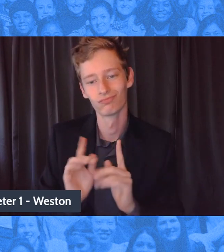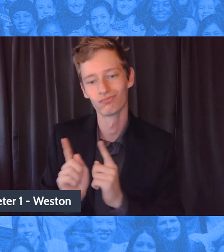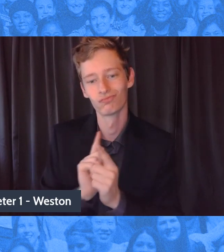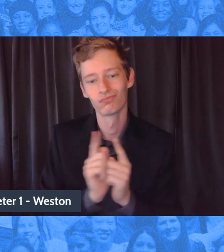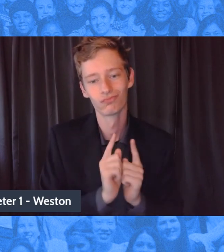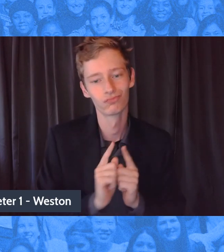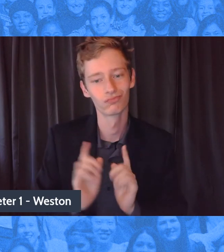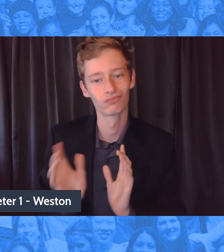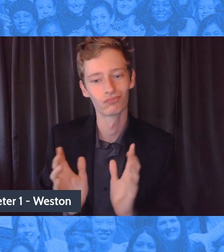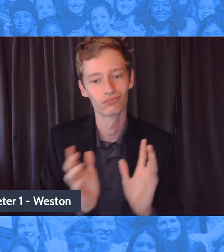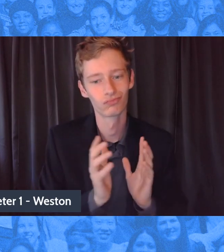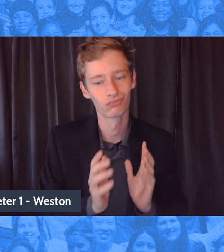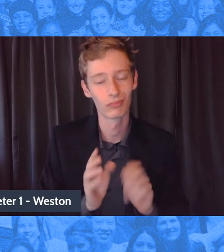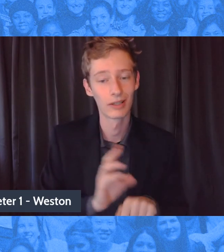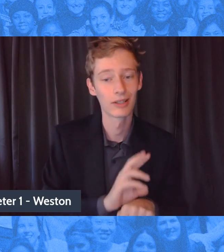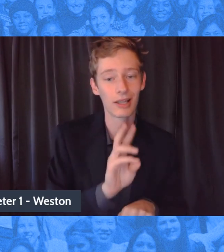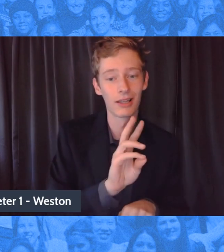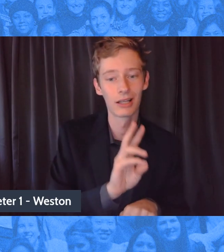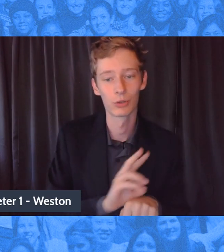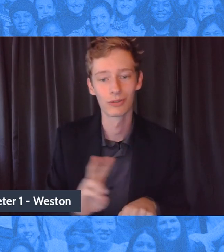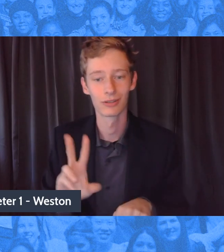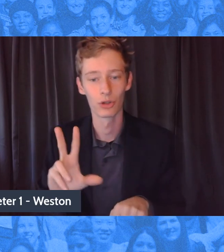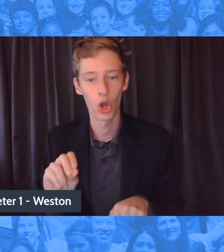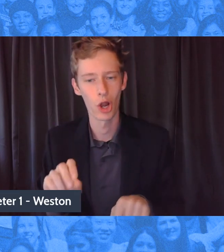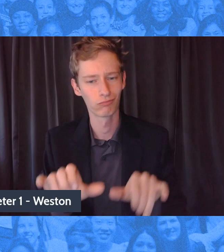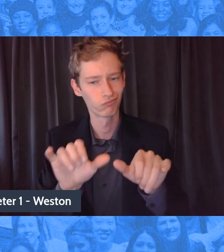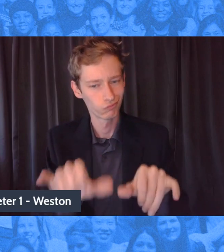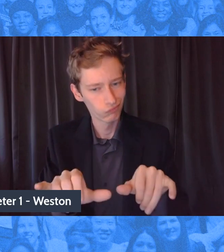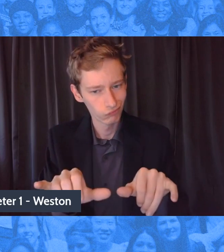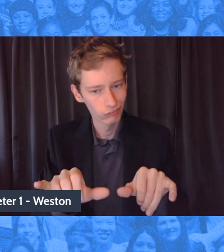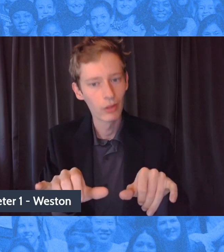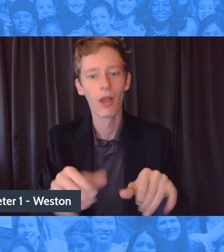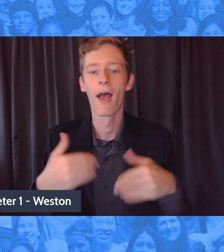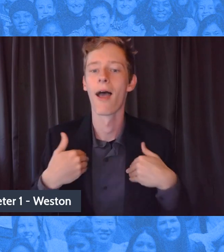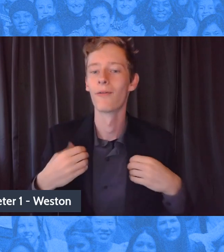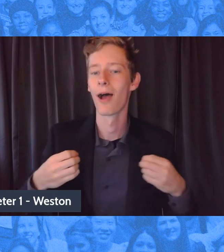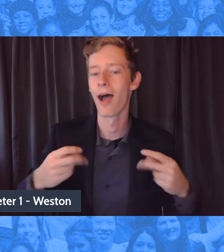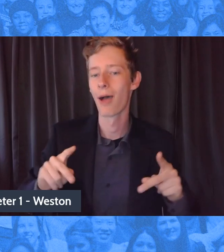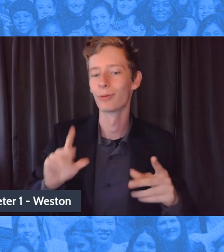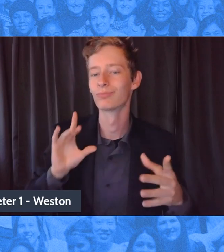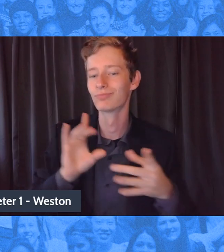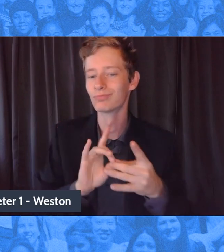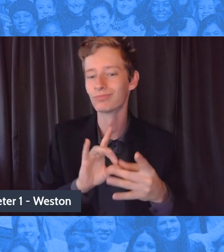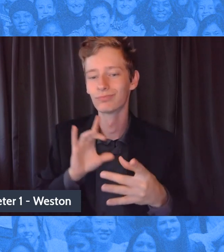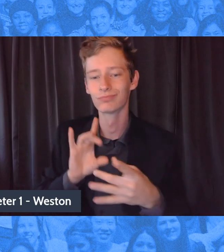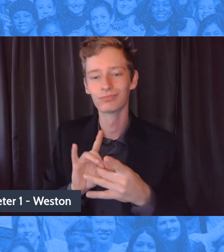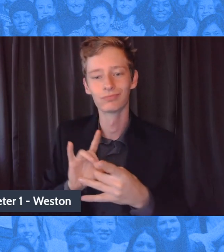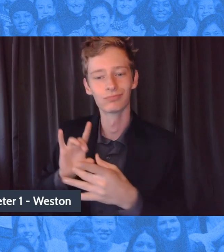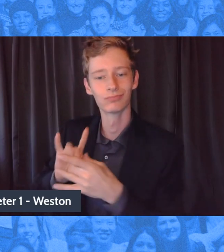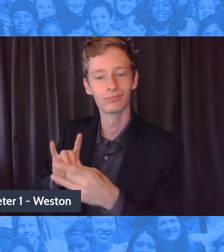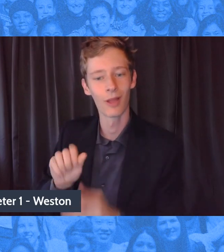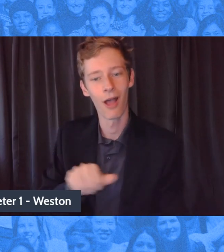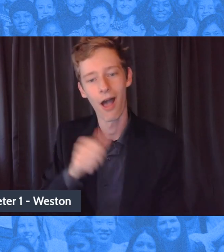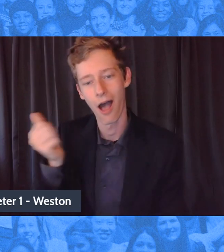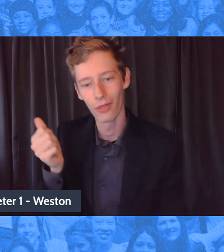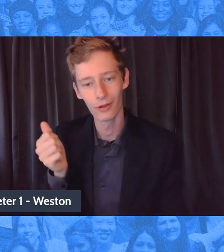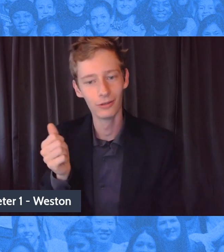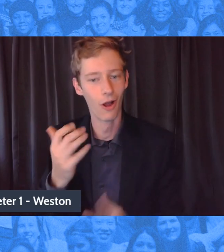where you will have the opportunity to connect with other attendees and learn more about supporting Democratic coach choice women.